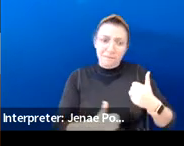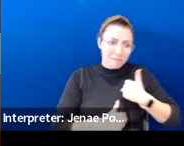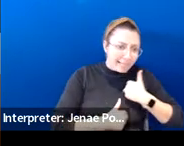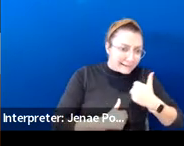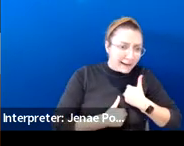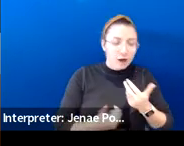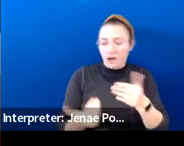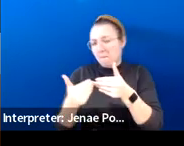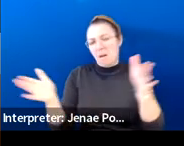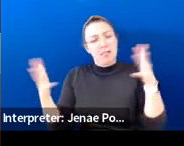Social worker.